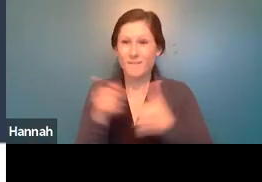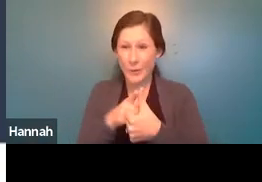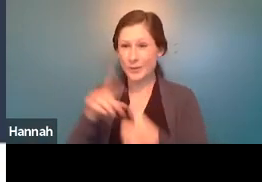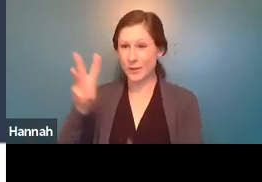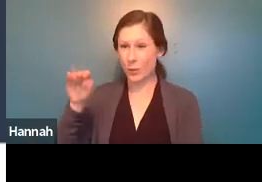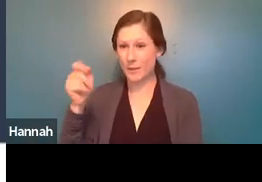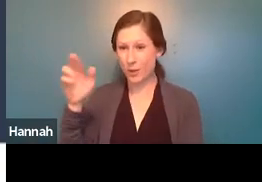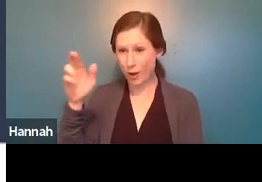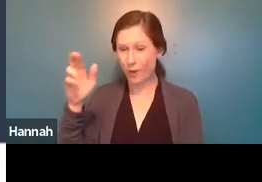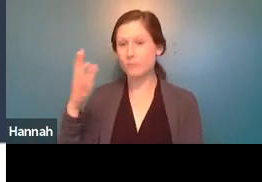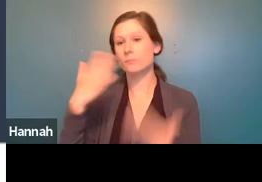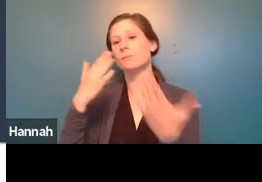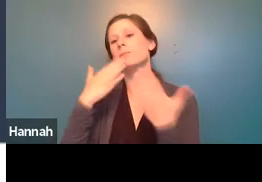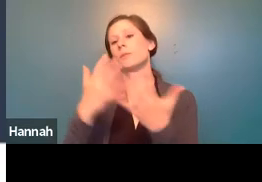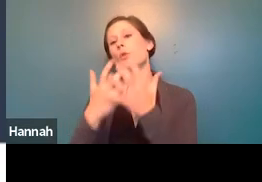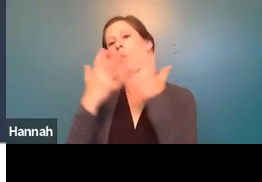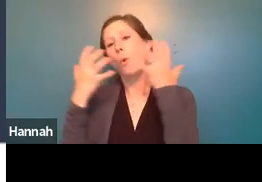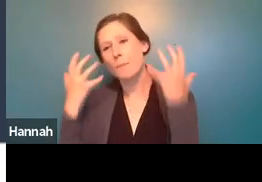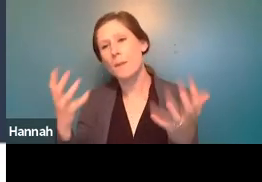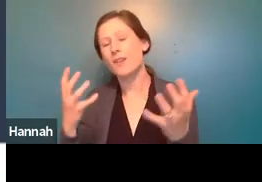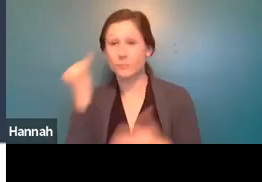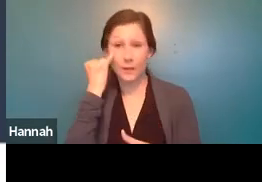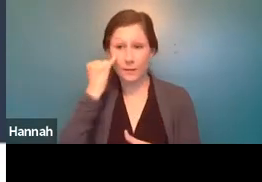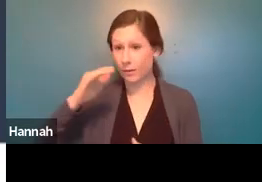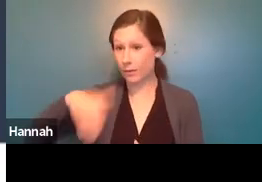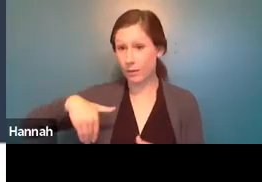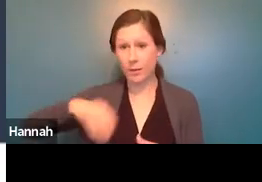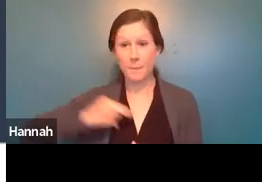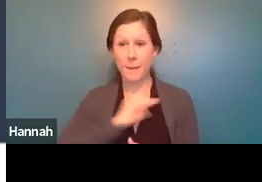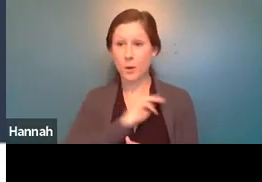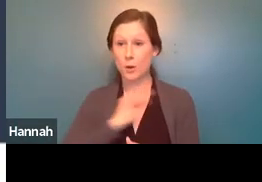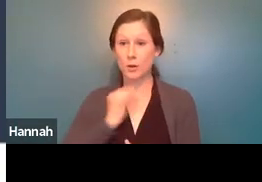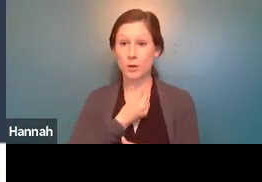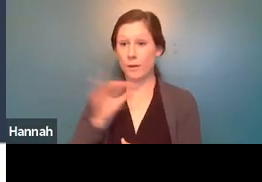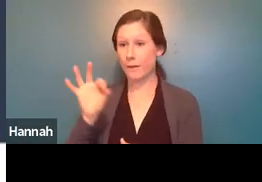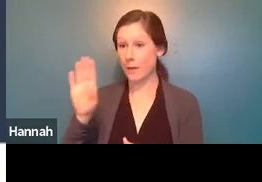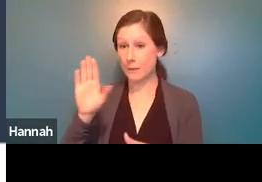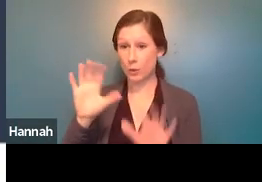thank you so much. If you're not already a member of our Facebook group, remember to check that out